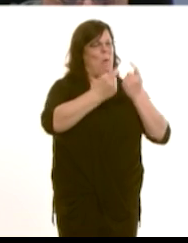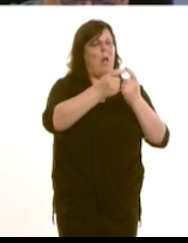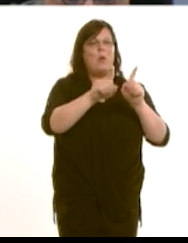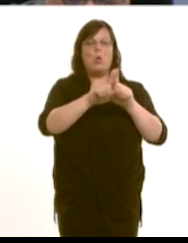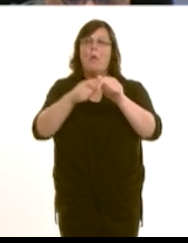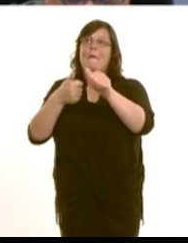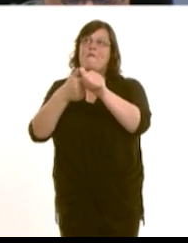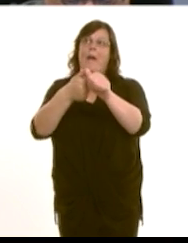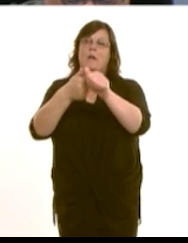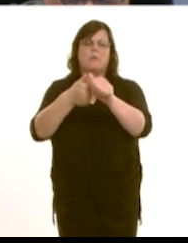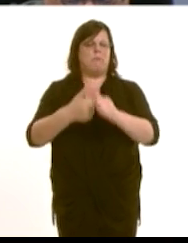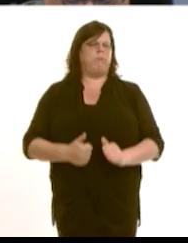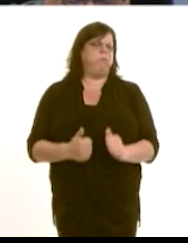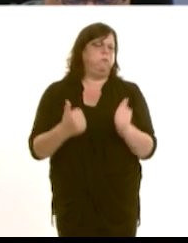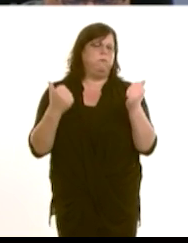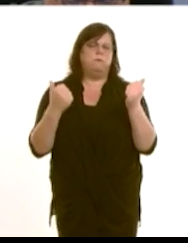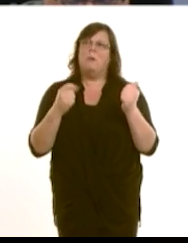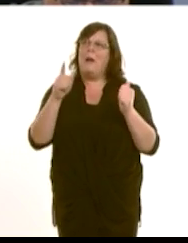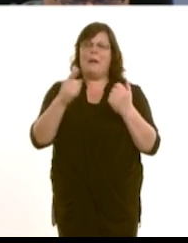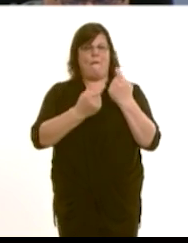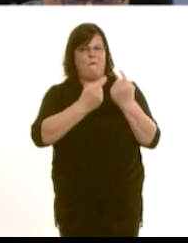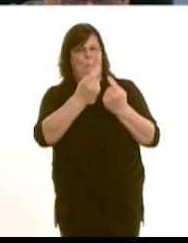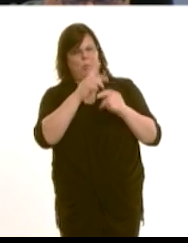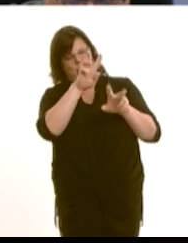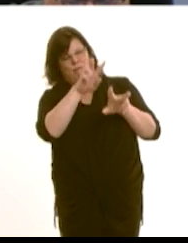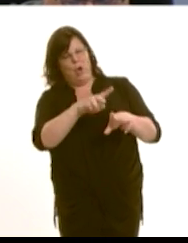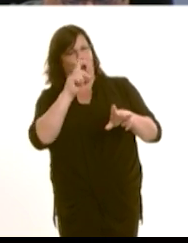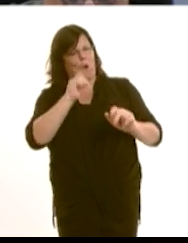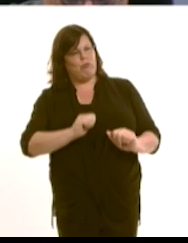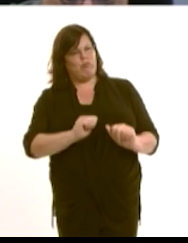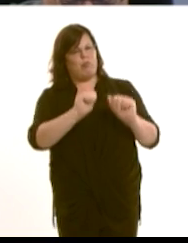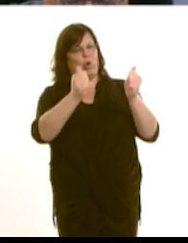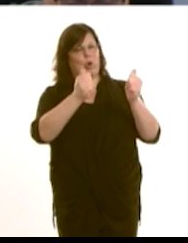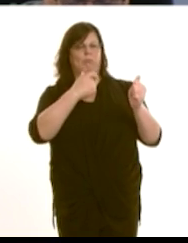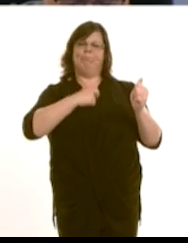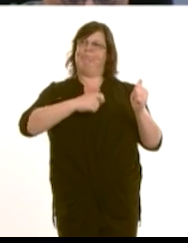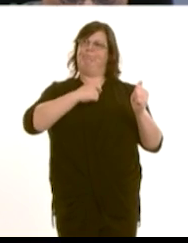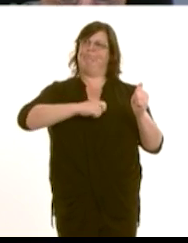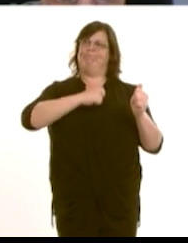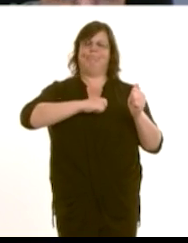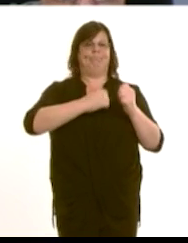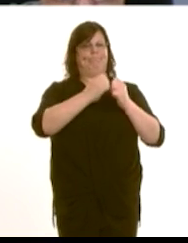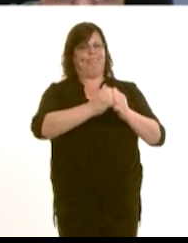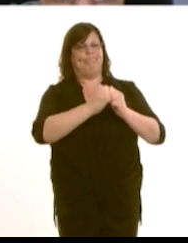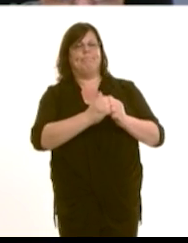Also, our footballers came across as real, decent, grounded human beings, and a real example to our young people.